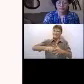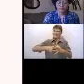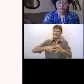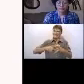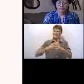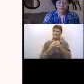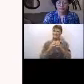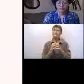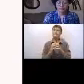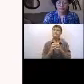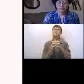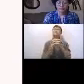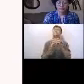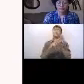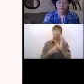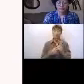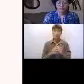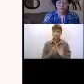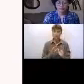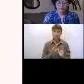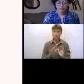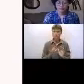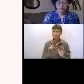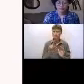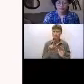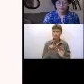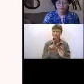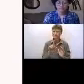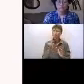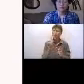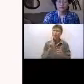belong emotionally, but also what sort of privileges have they had in-built. So I'm